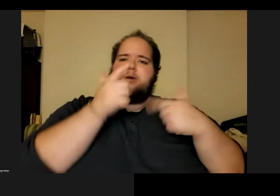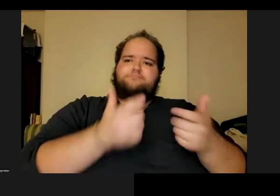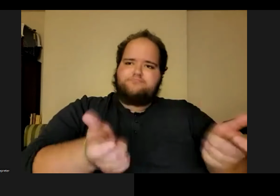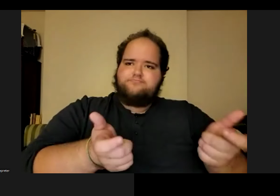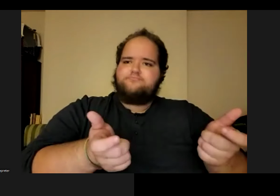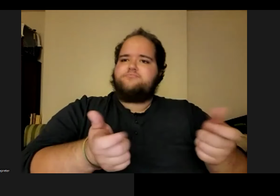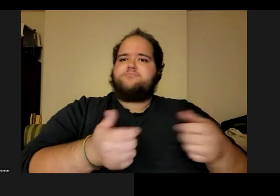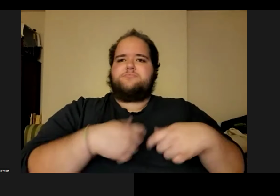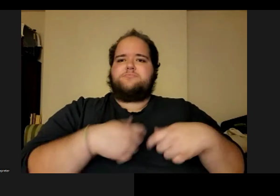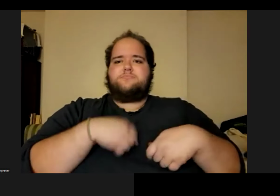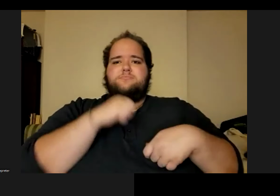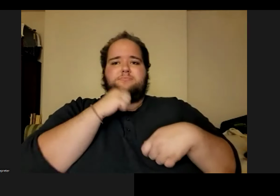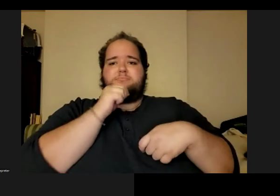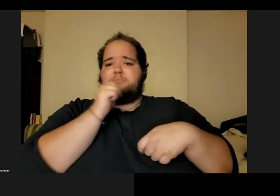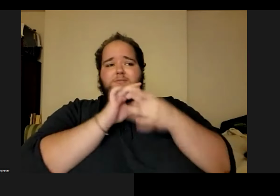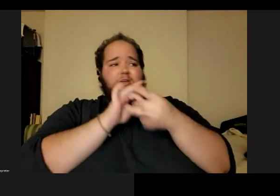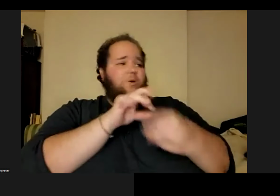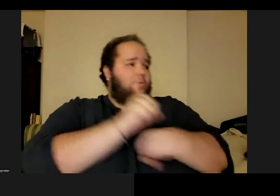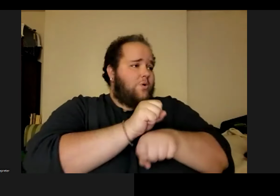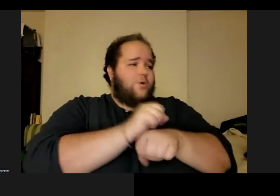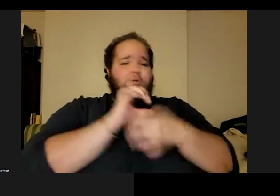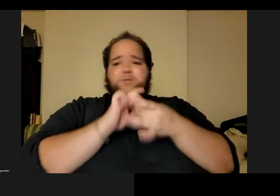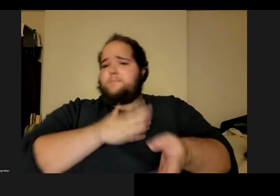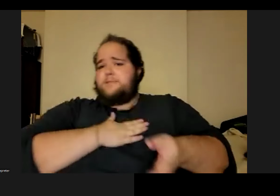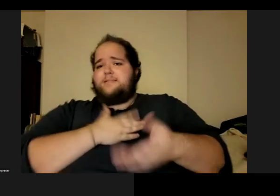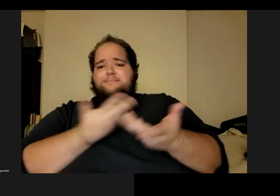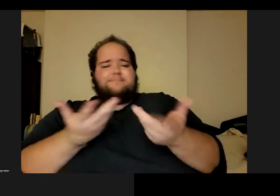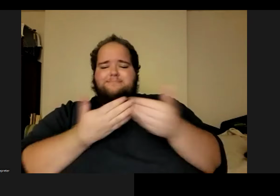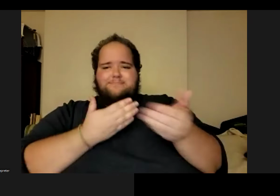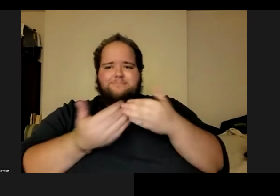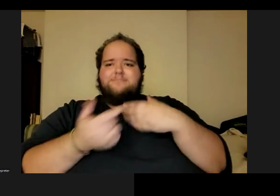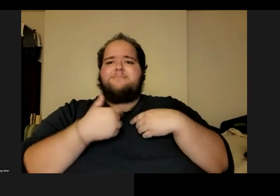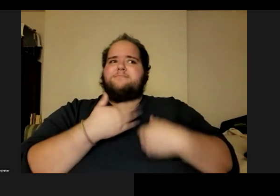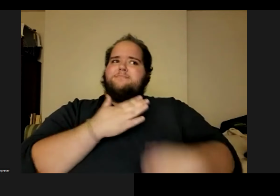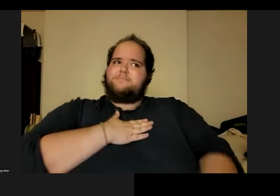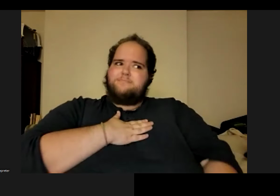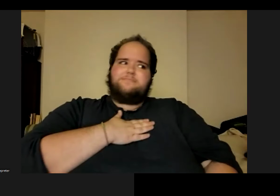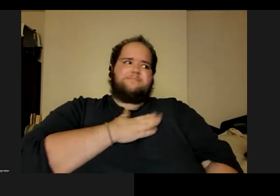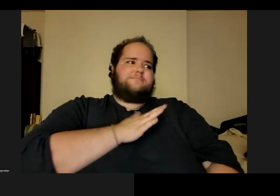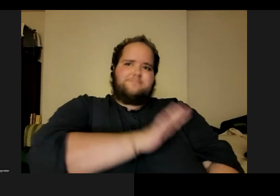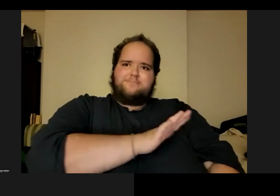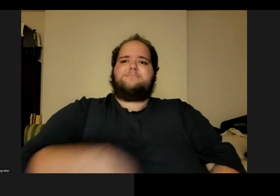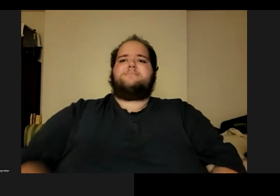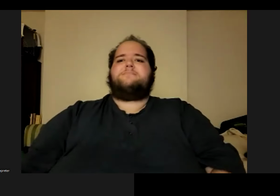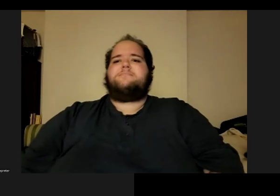just be about your work. It can be So yeah, that's all the content